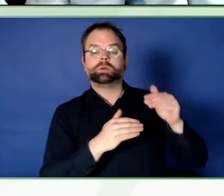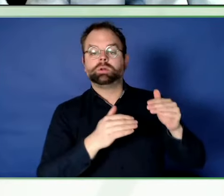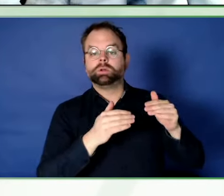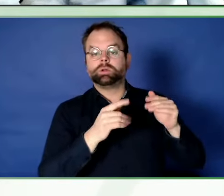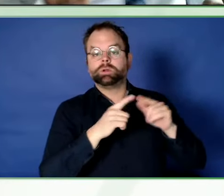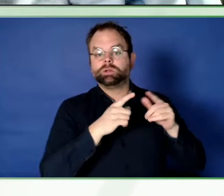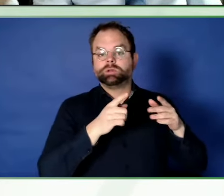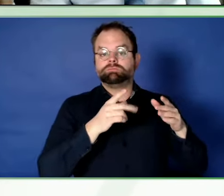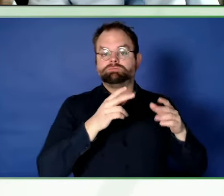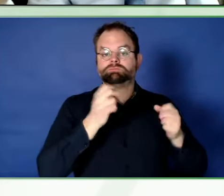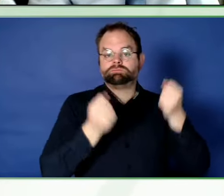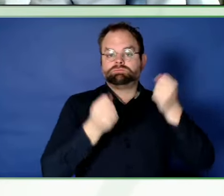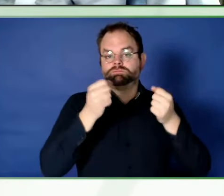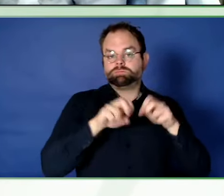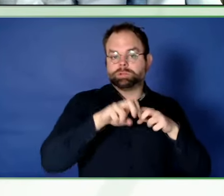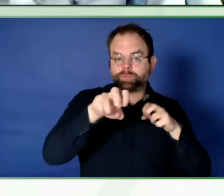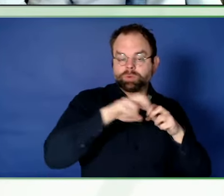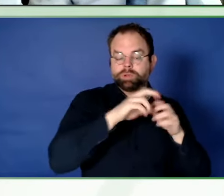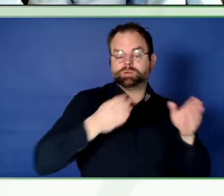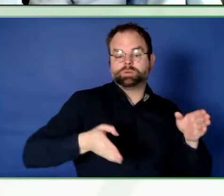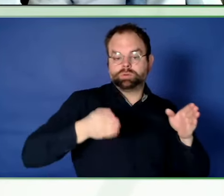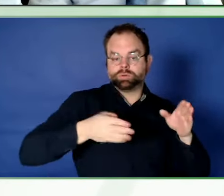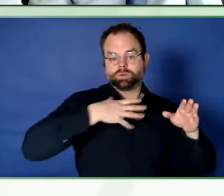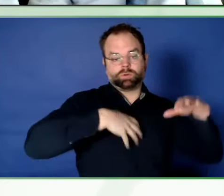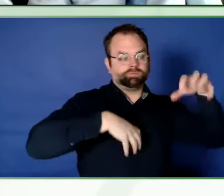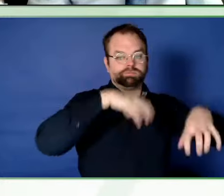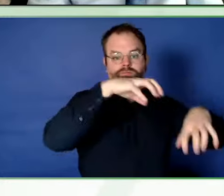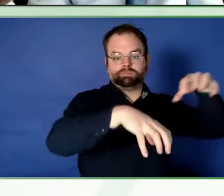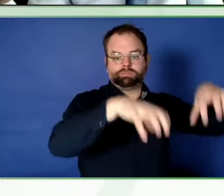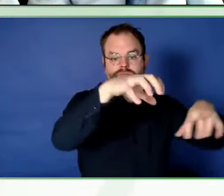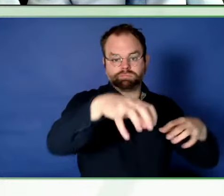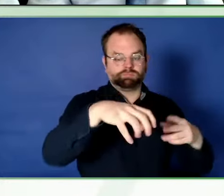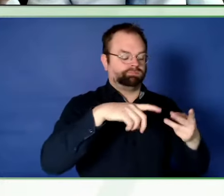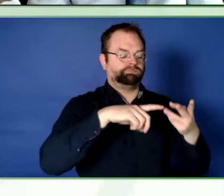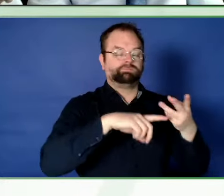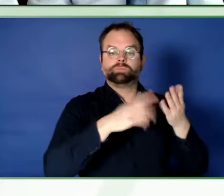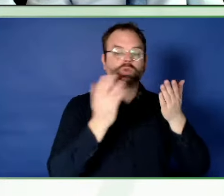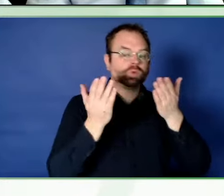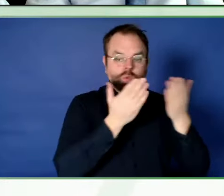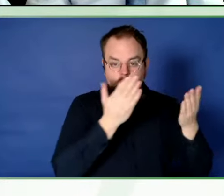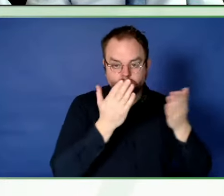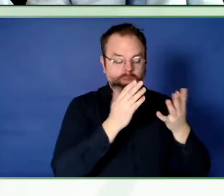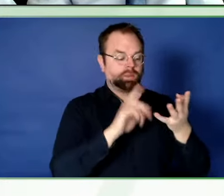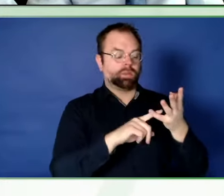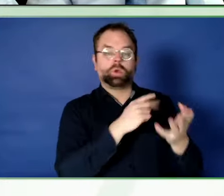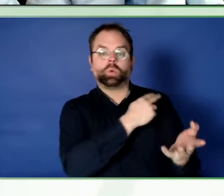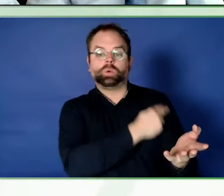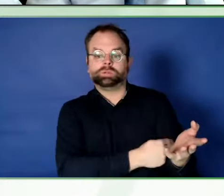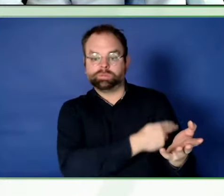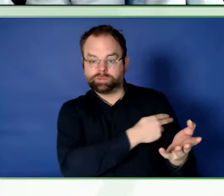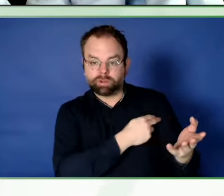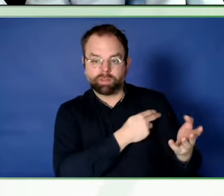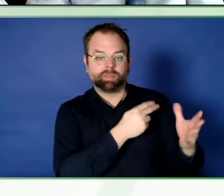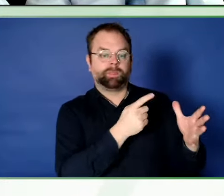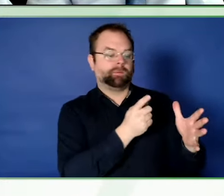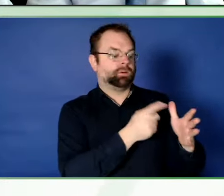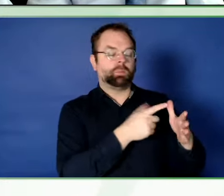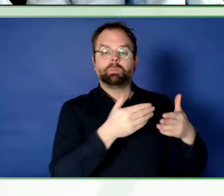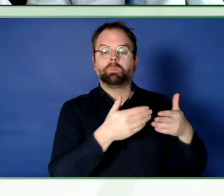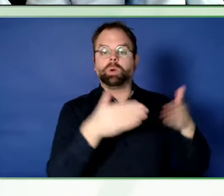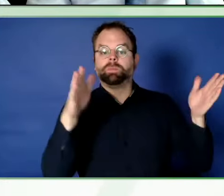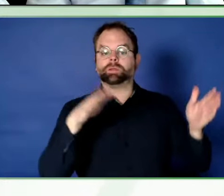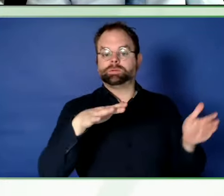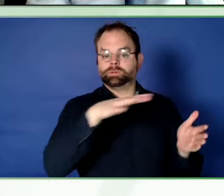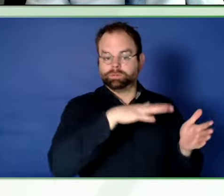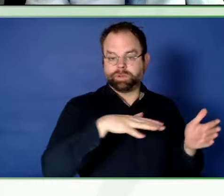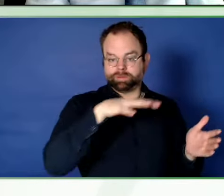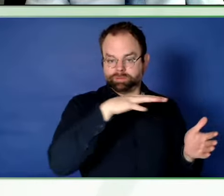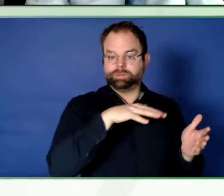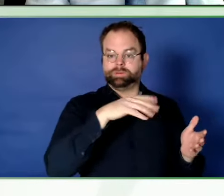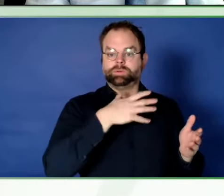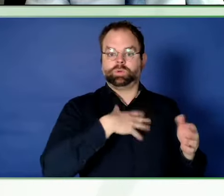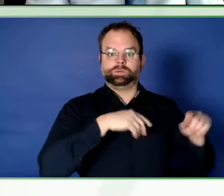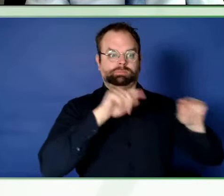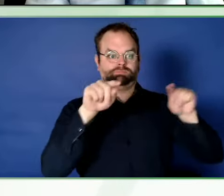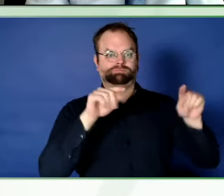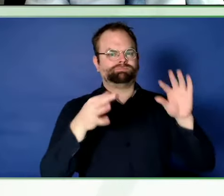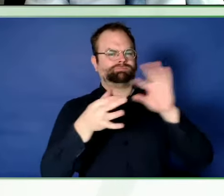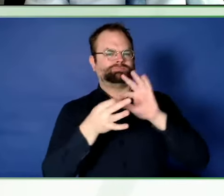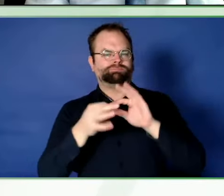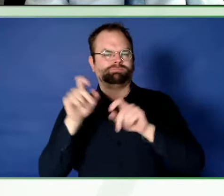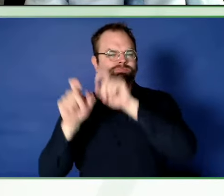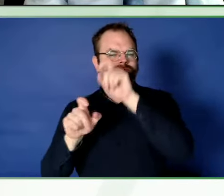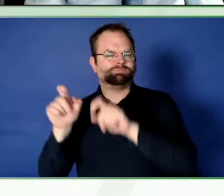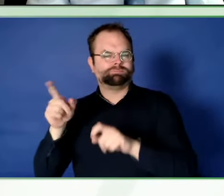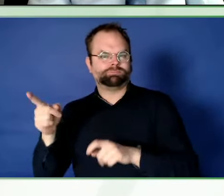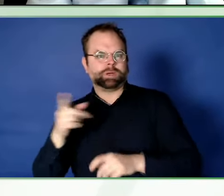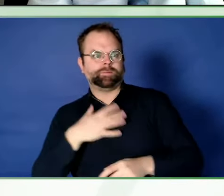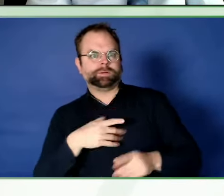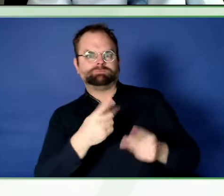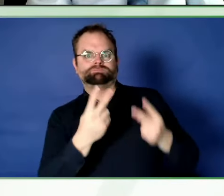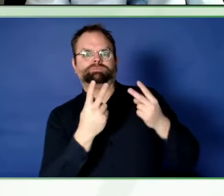So all of these data can analyse in the GIS model and their results is based on these